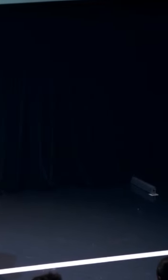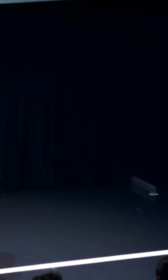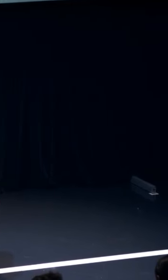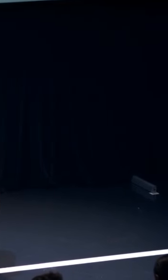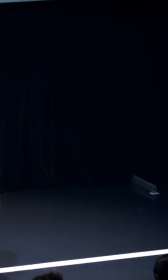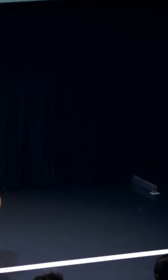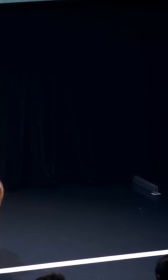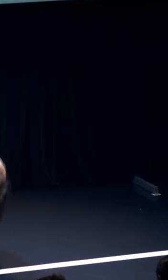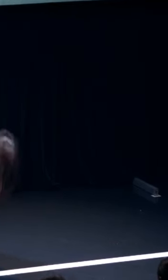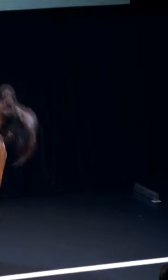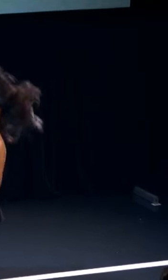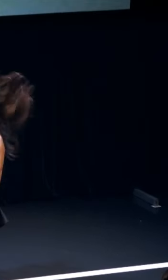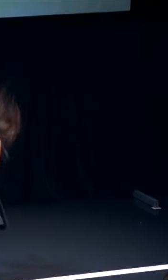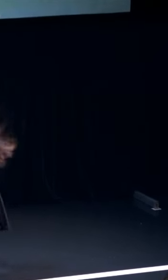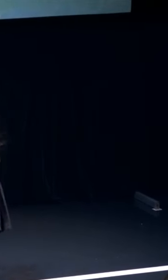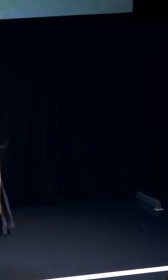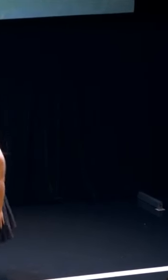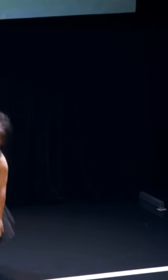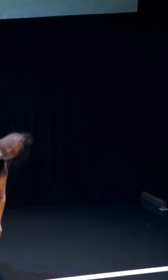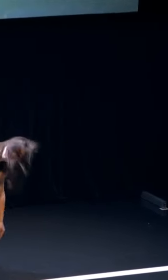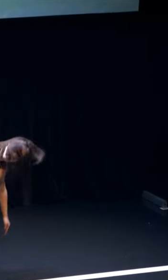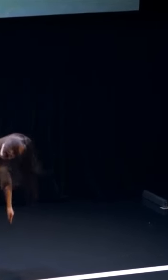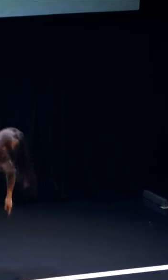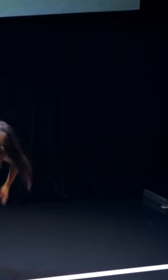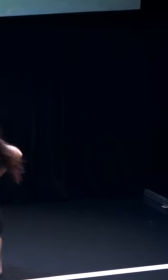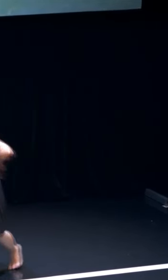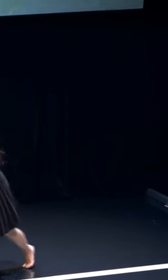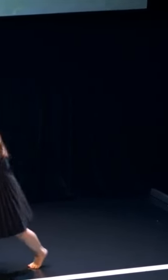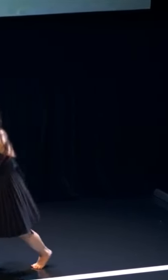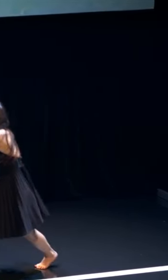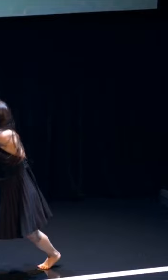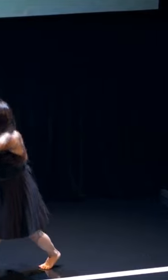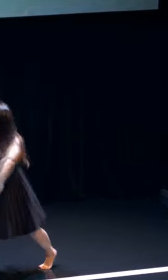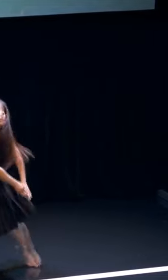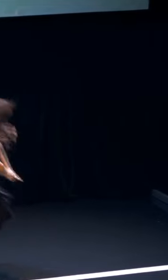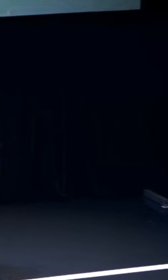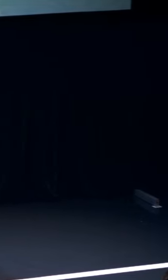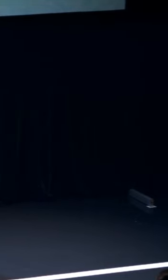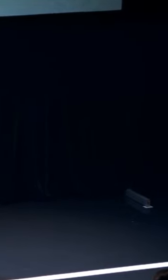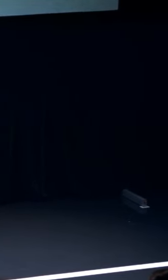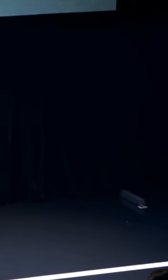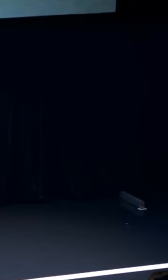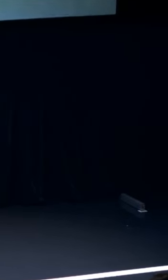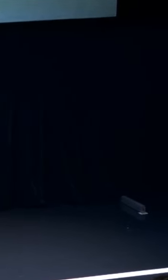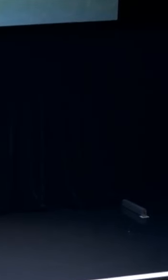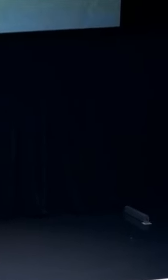# I can't breathe